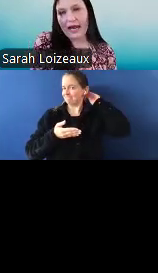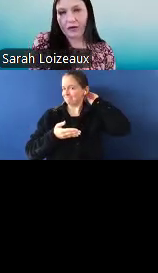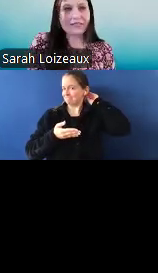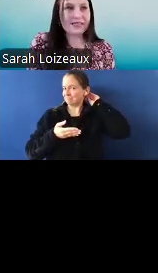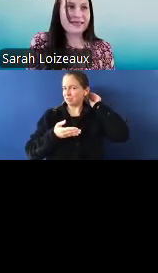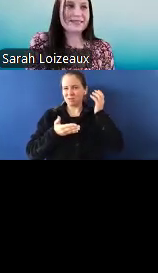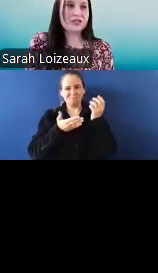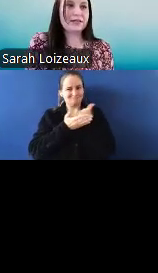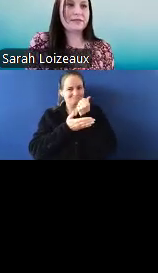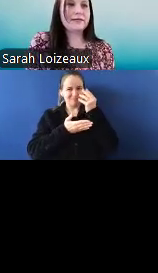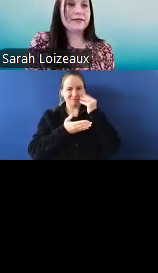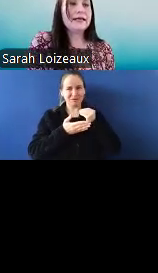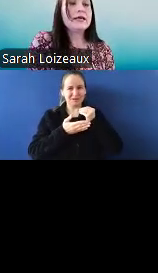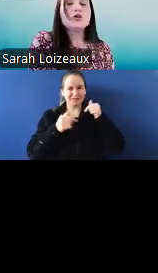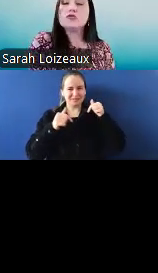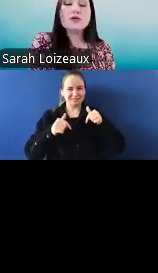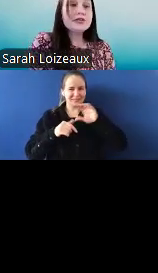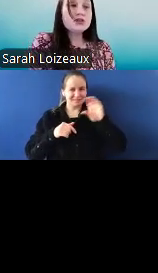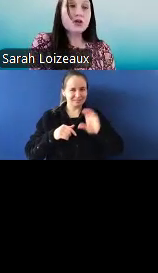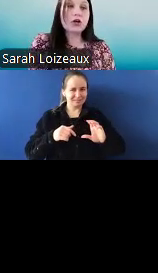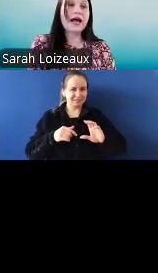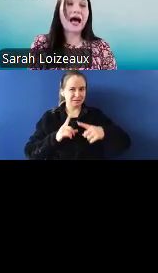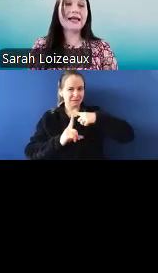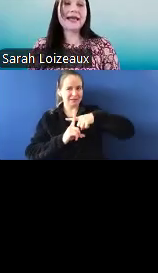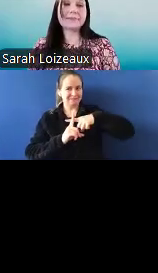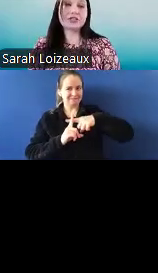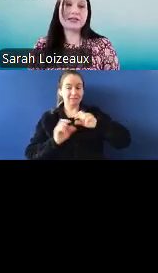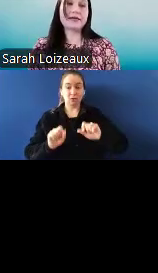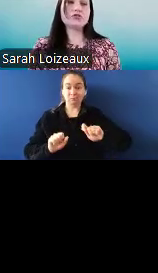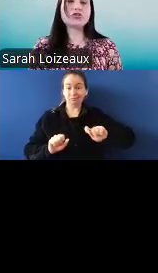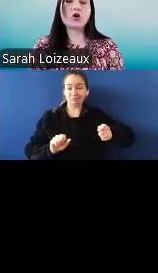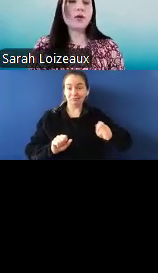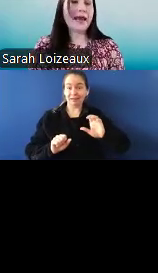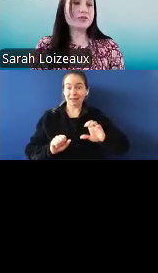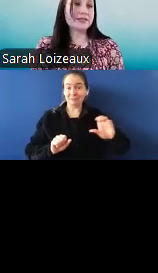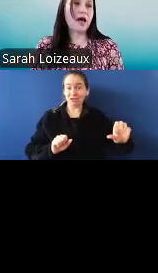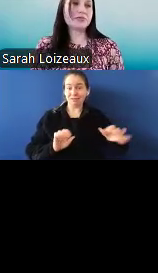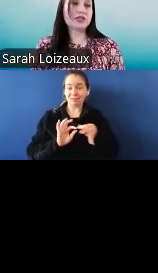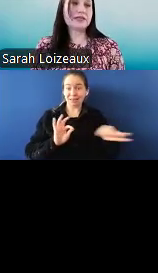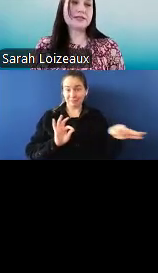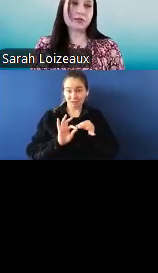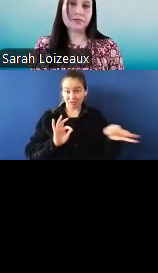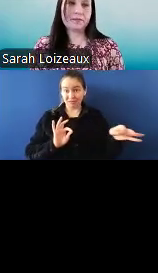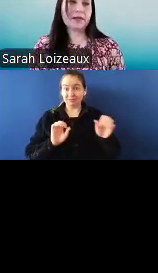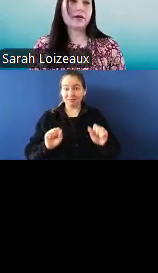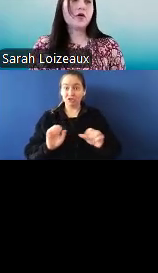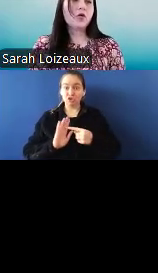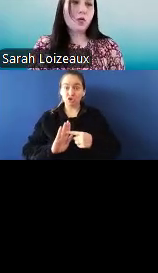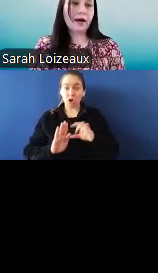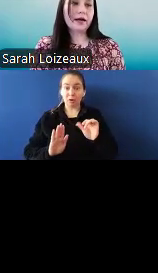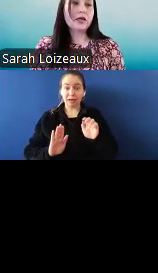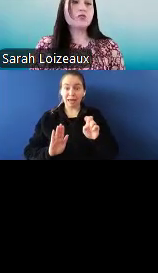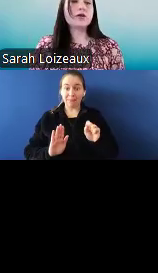out of today's session. You can turn on captioning through the "Show Captions" option in Zoom, or you